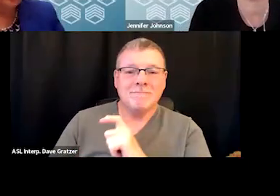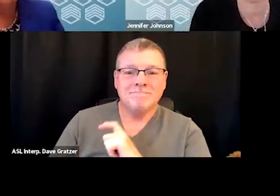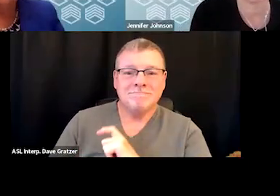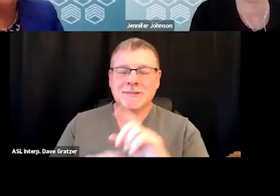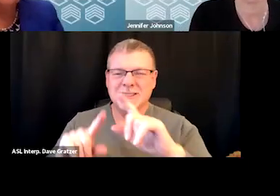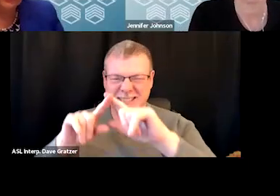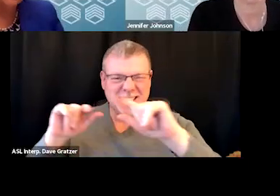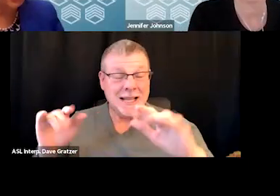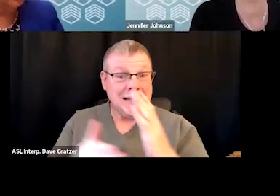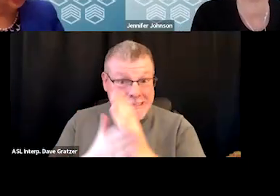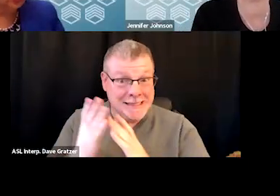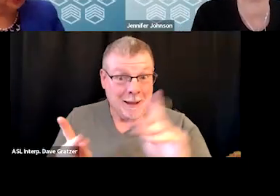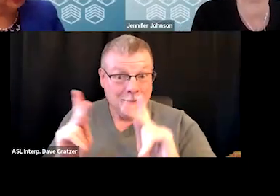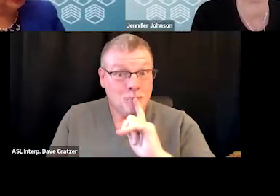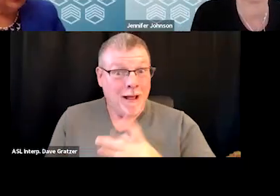Some of those people really like to come to court.